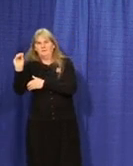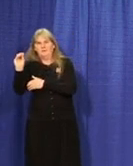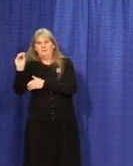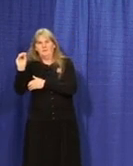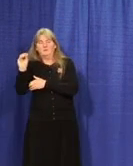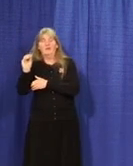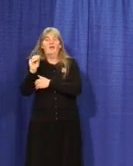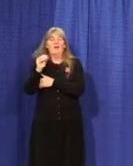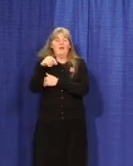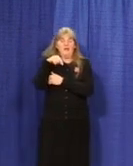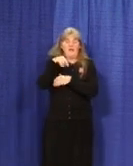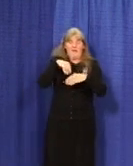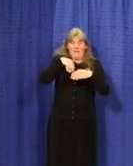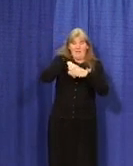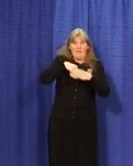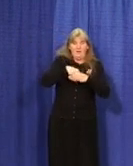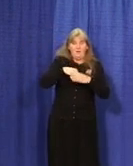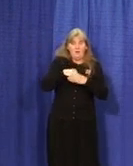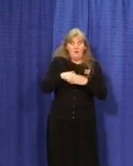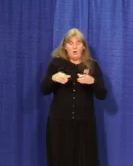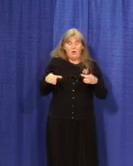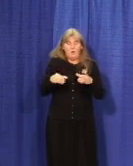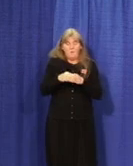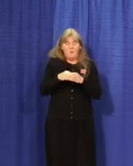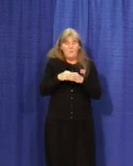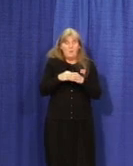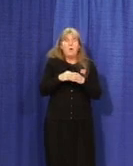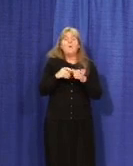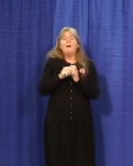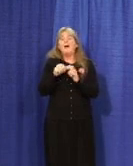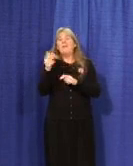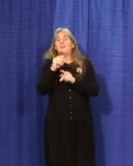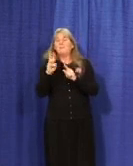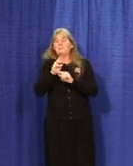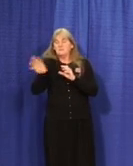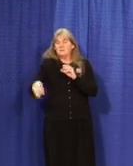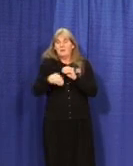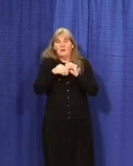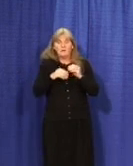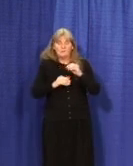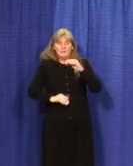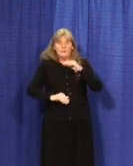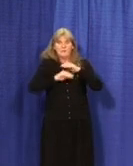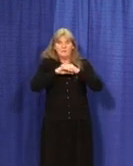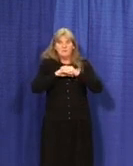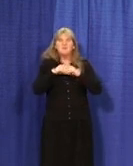Indoor gatherings that go outside the bubble must be spaced. Do not attend any social gatherings, no matter what size,